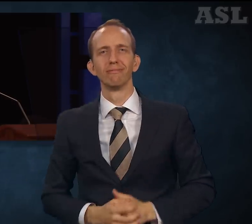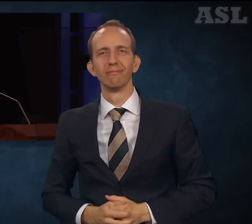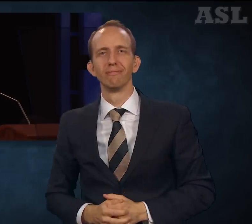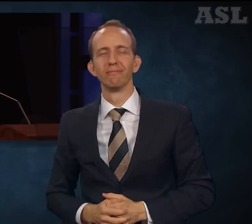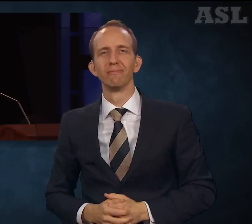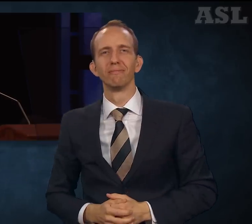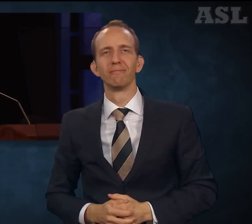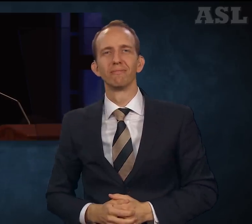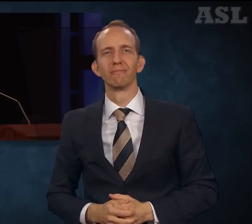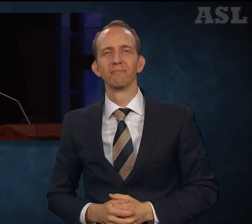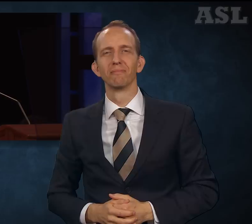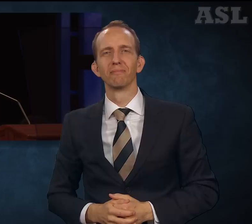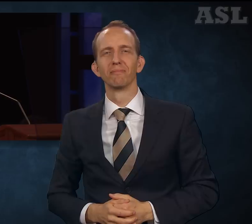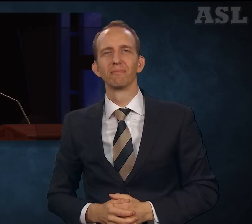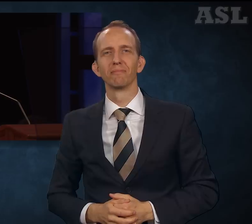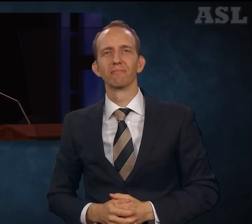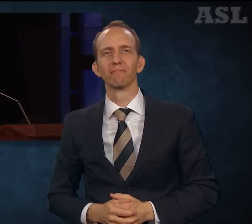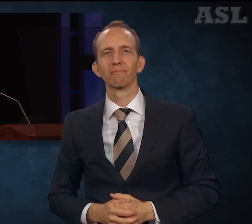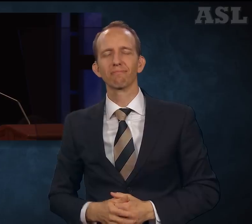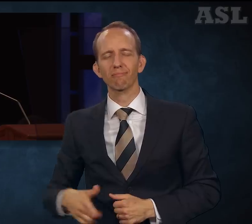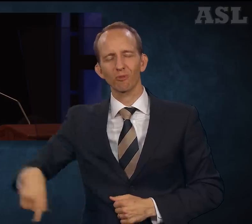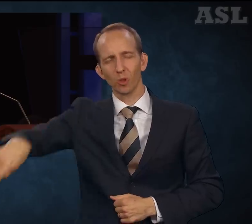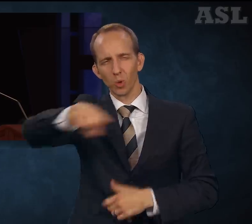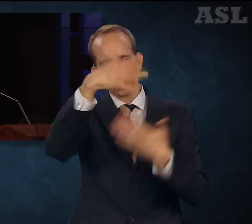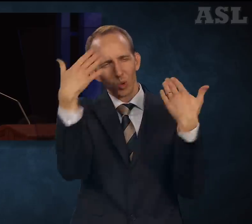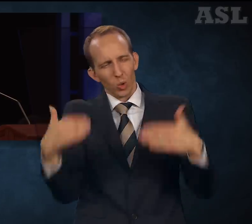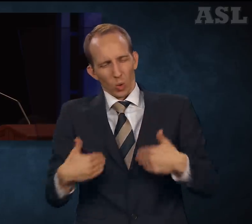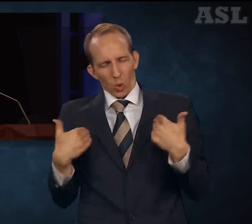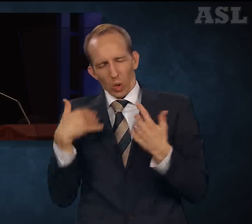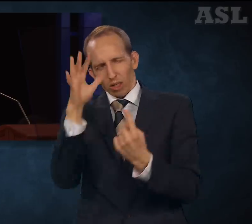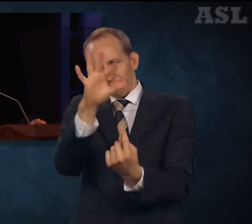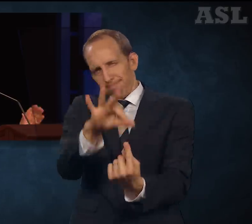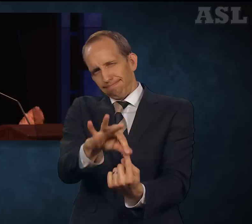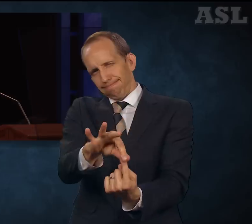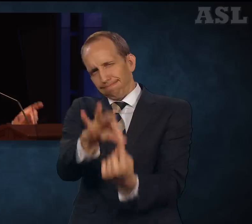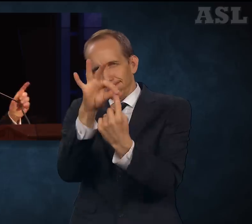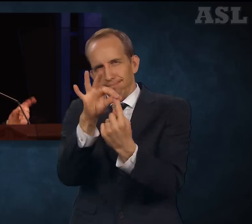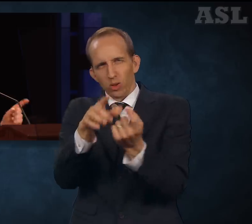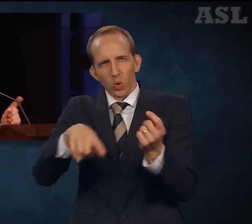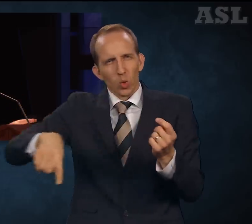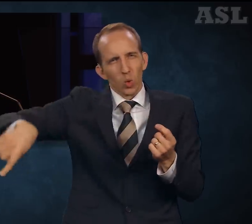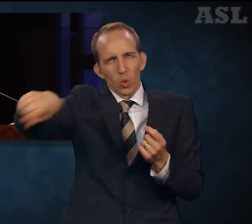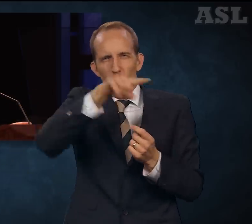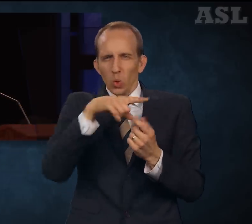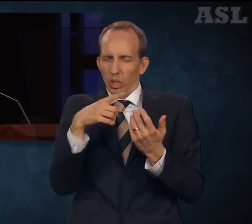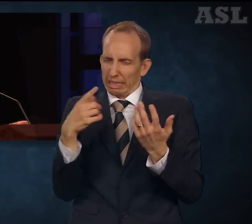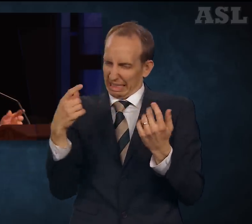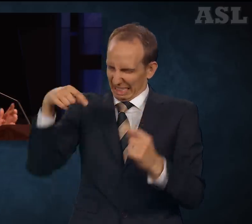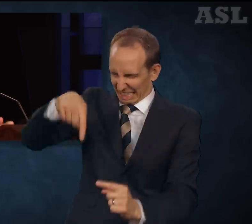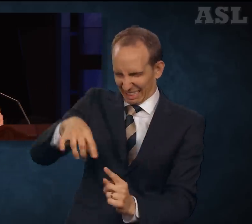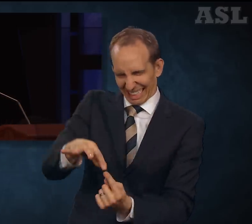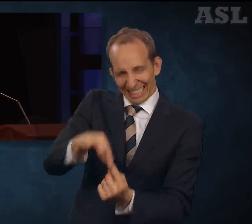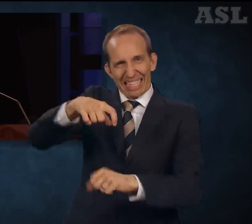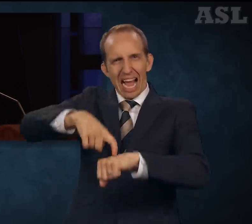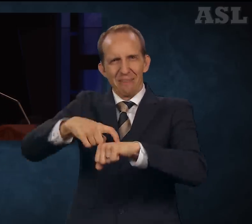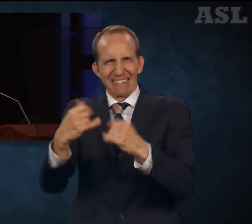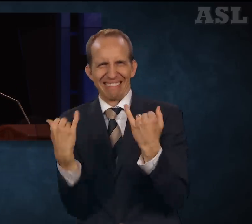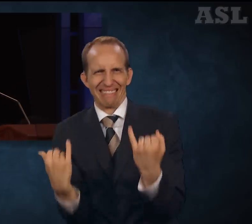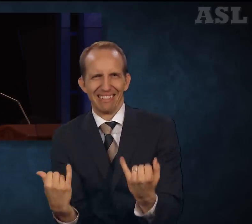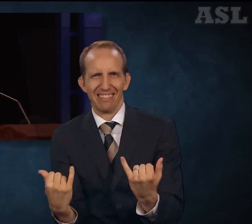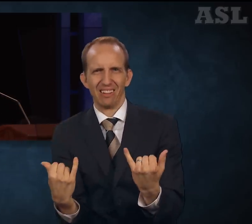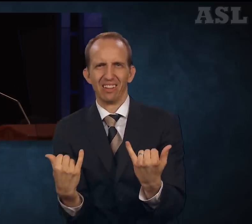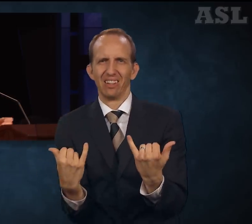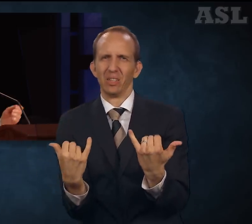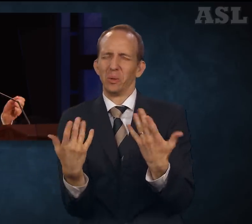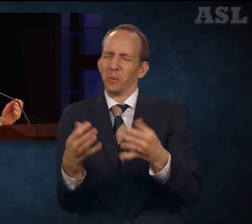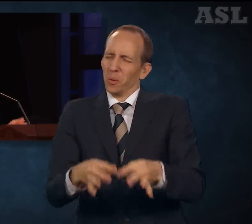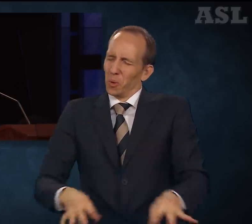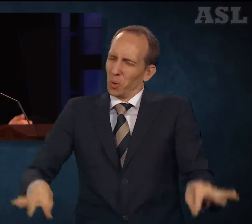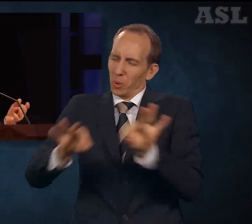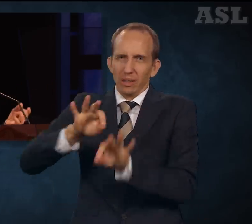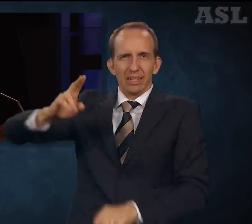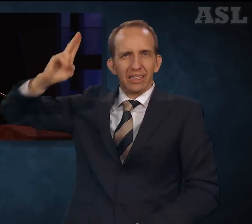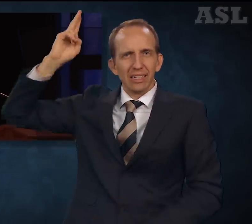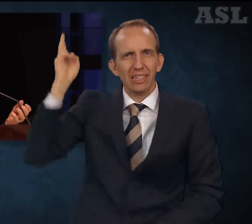ISRAEL.